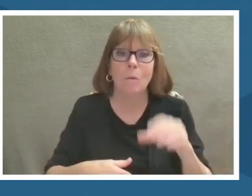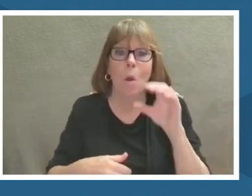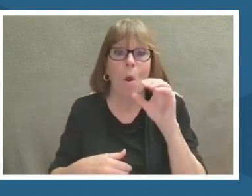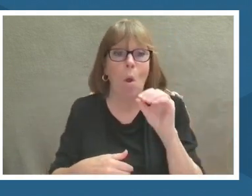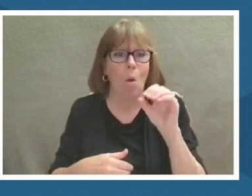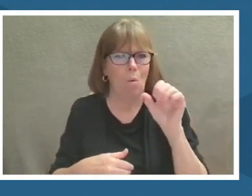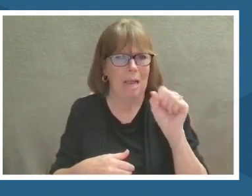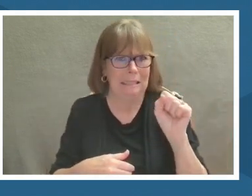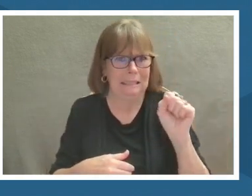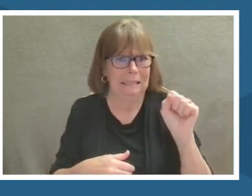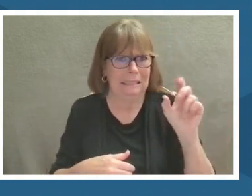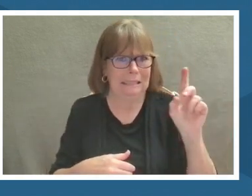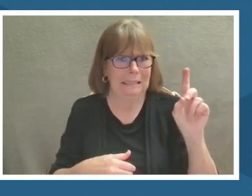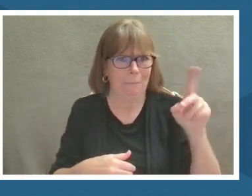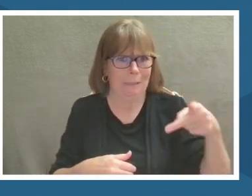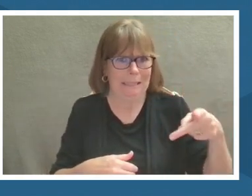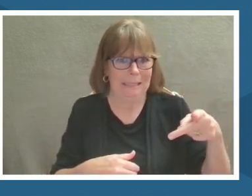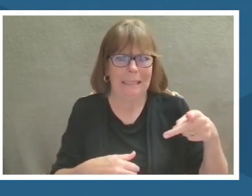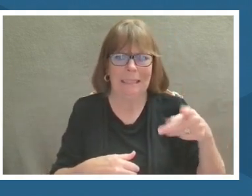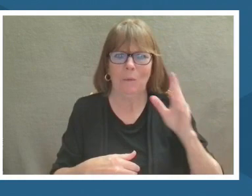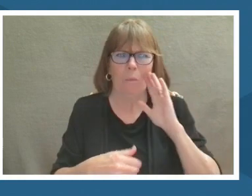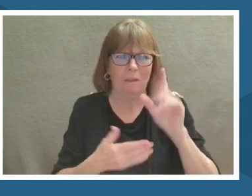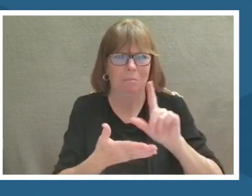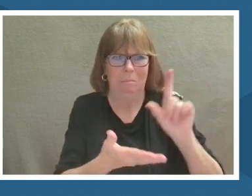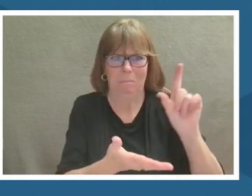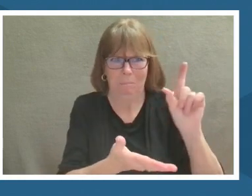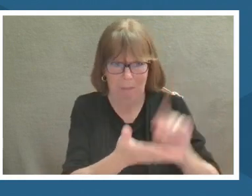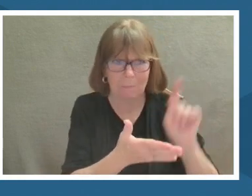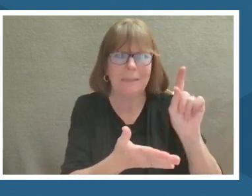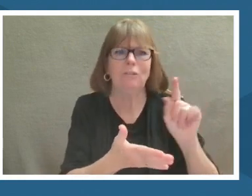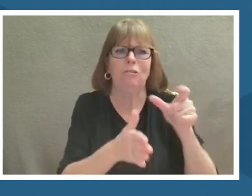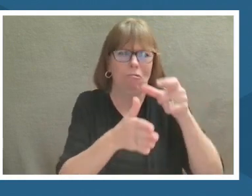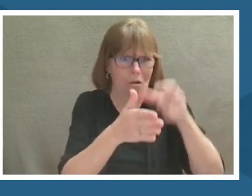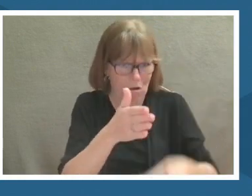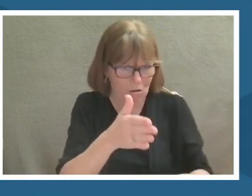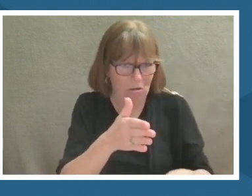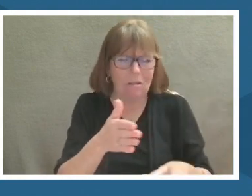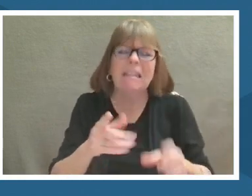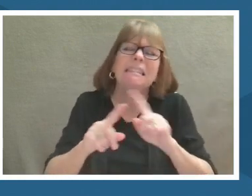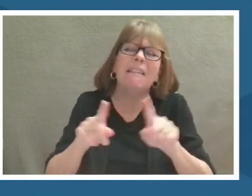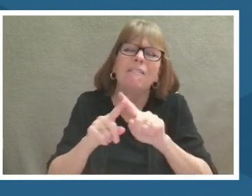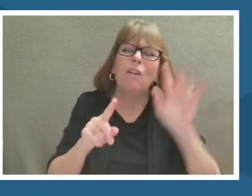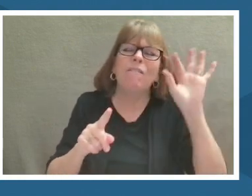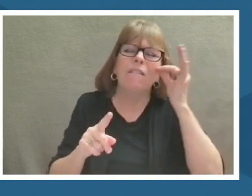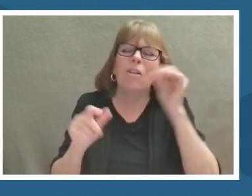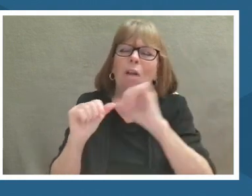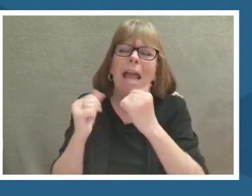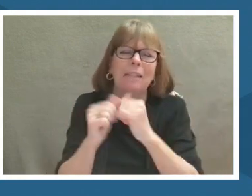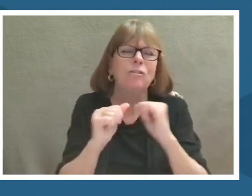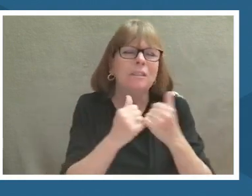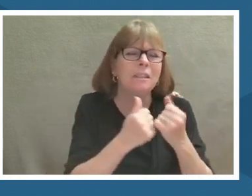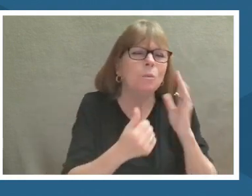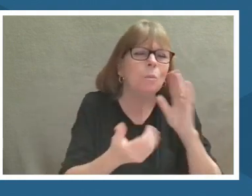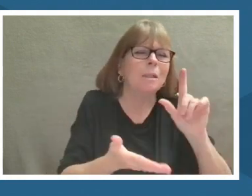the work that we have done collectively across the federal agencies working with